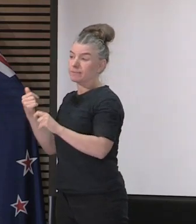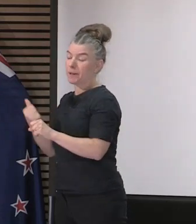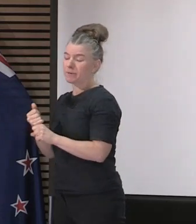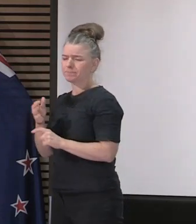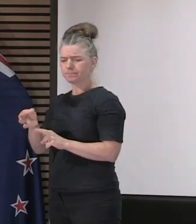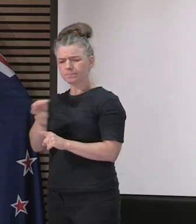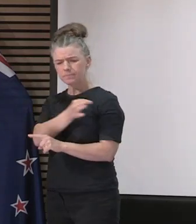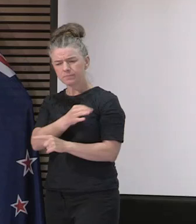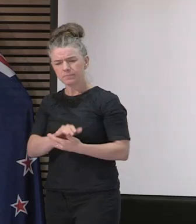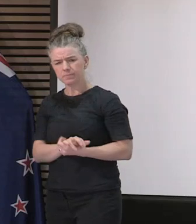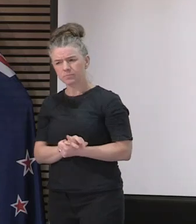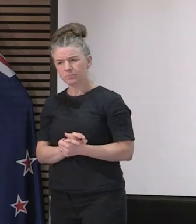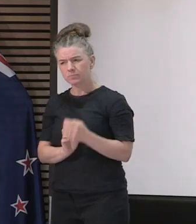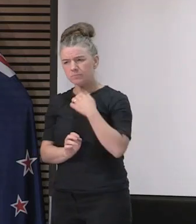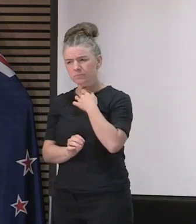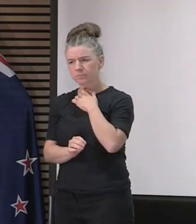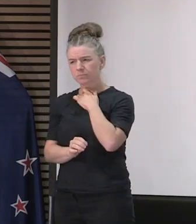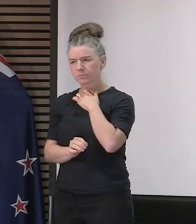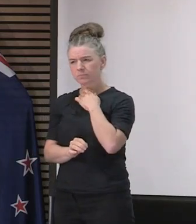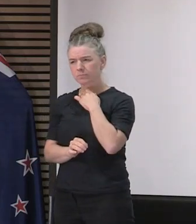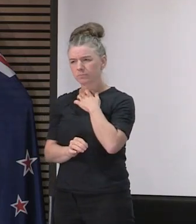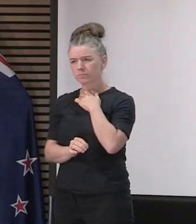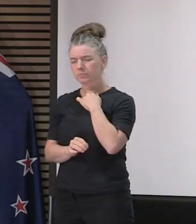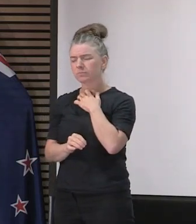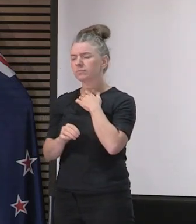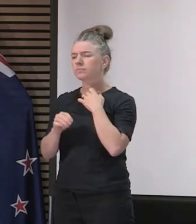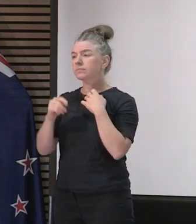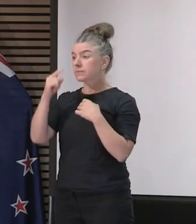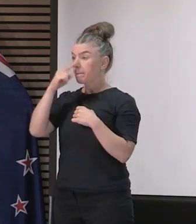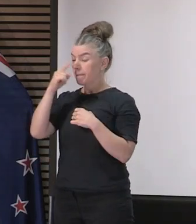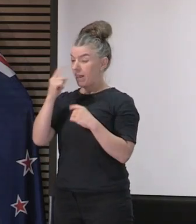settings to bring people into dig. >> A question from the